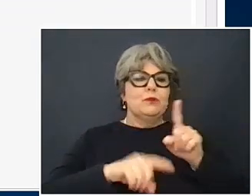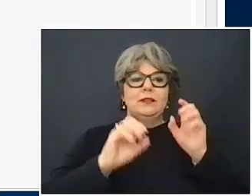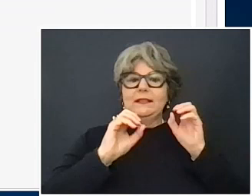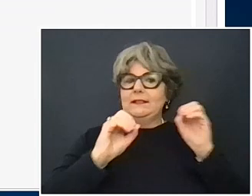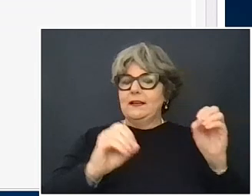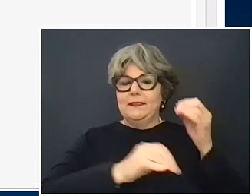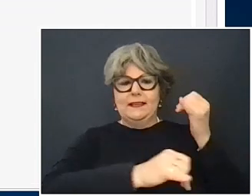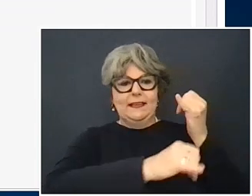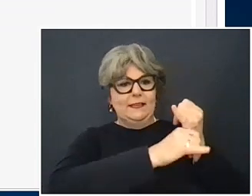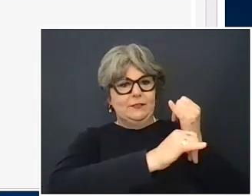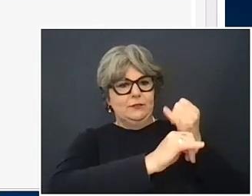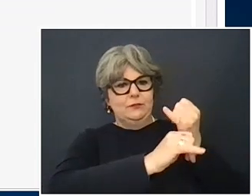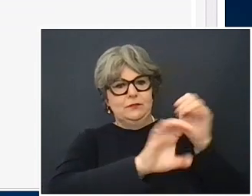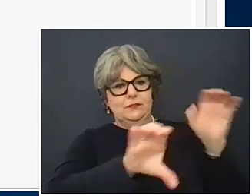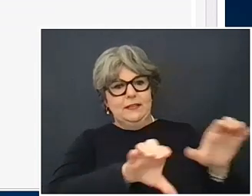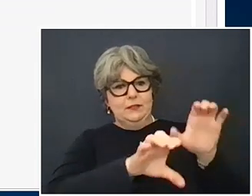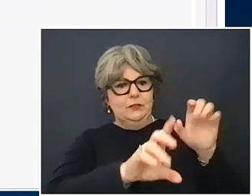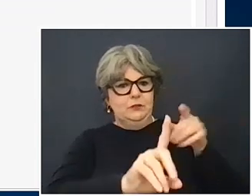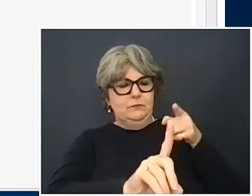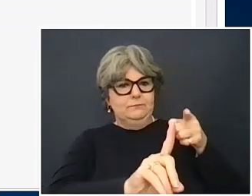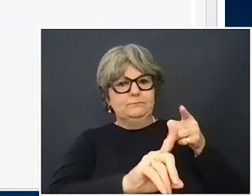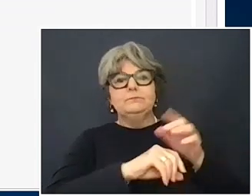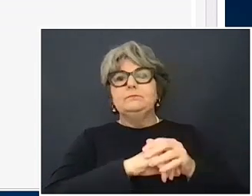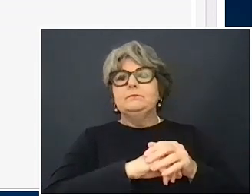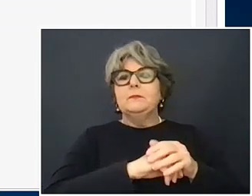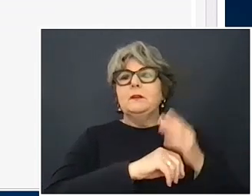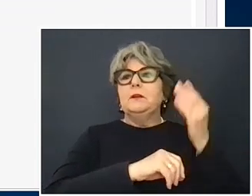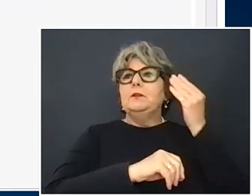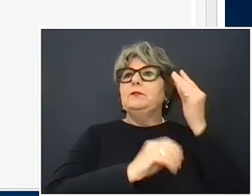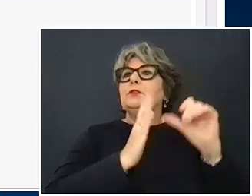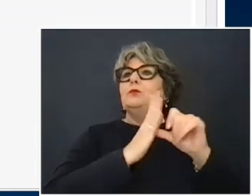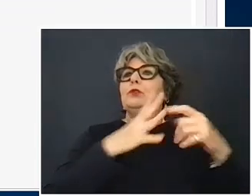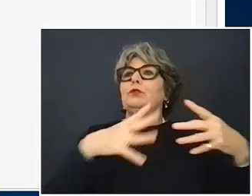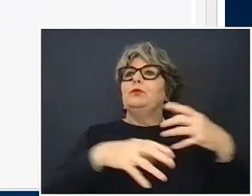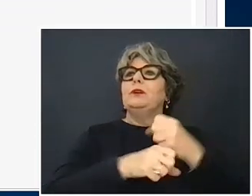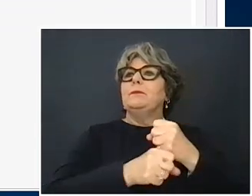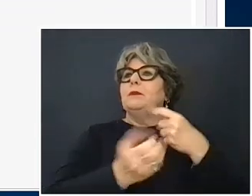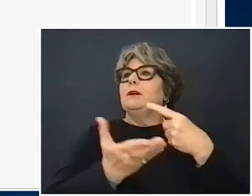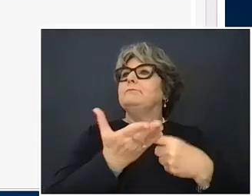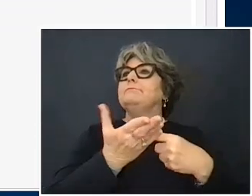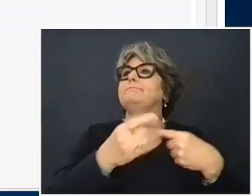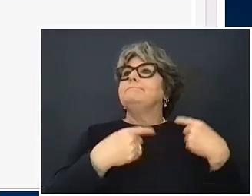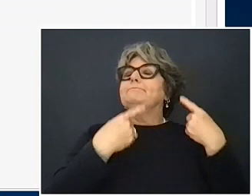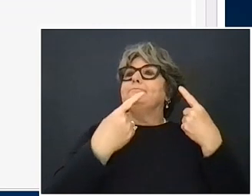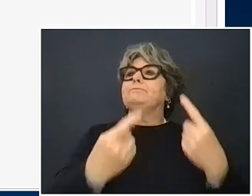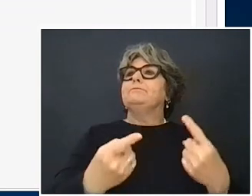do about that. So just wanted to recap what we talked about yesterday and I'm